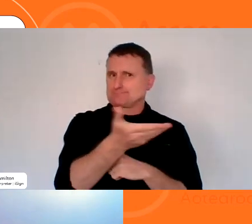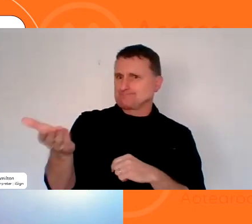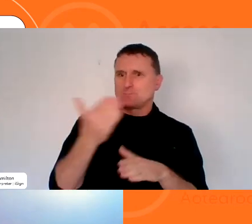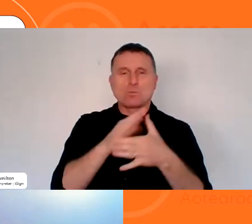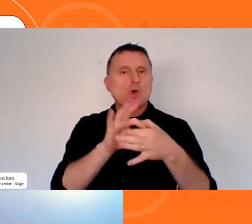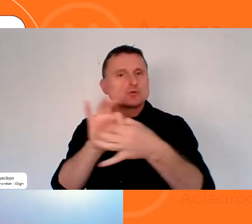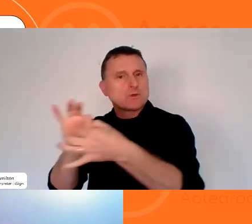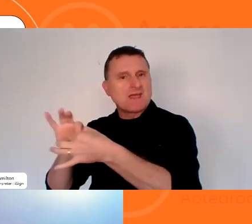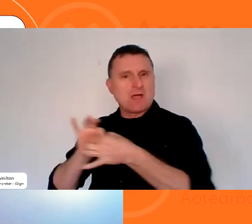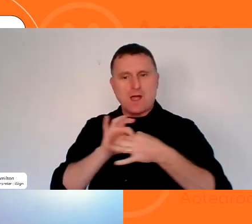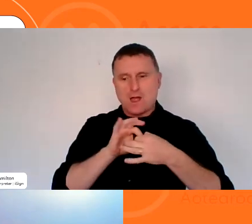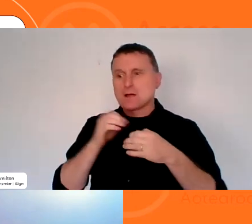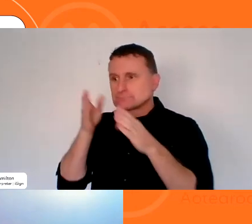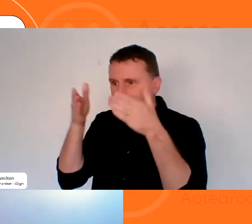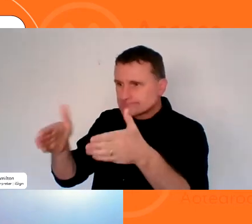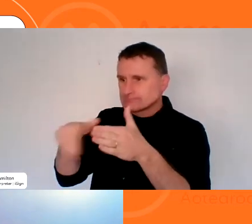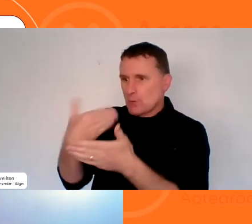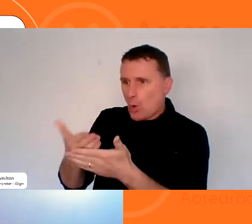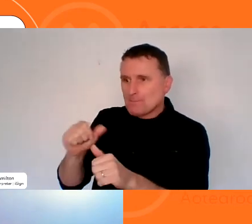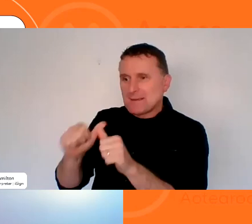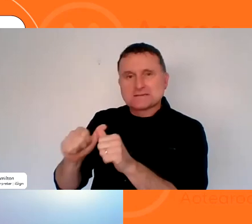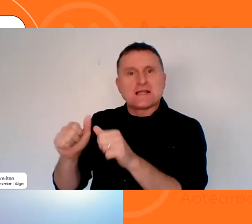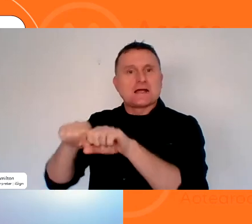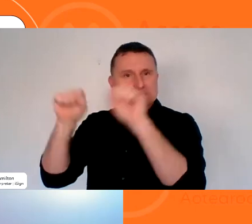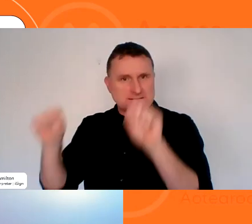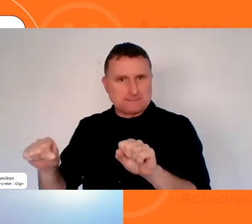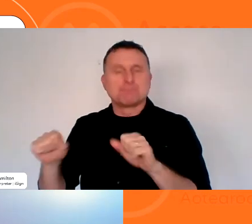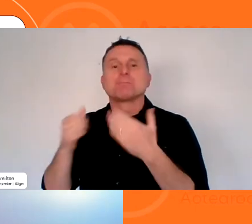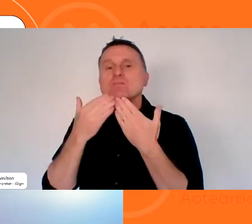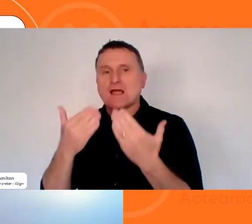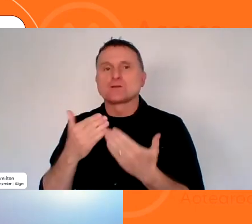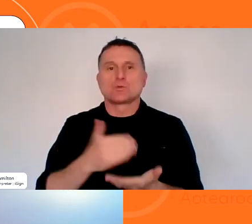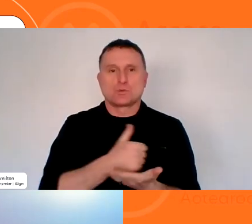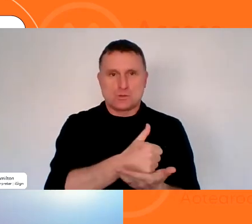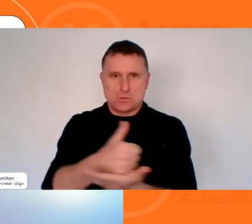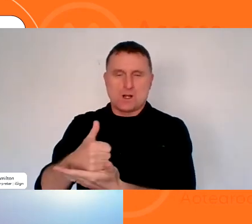a much better system going forward. Kia ora koutou. Thank you so much,